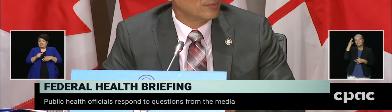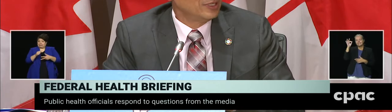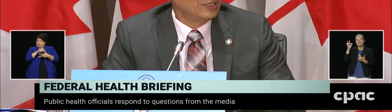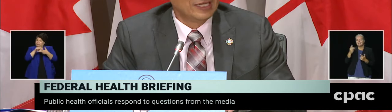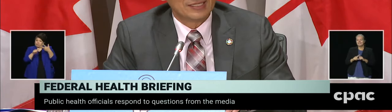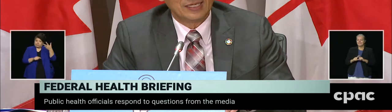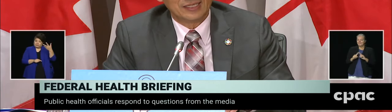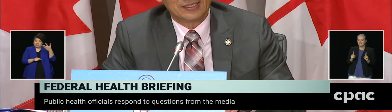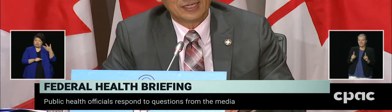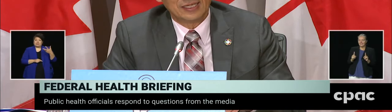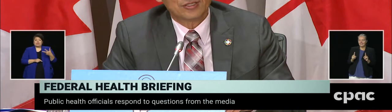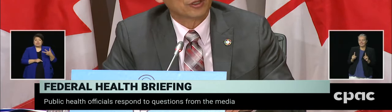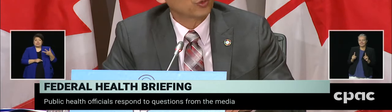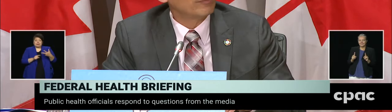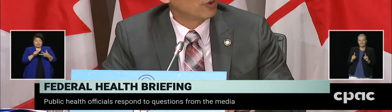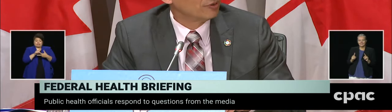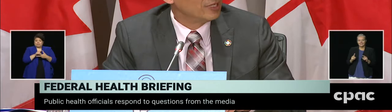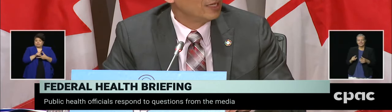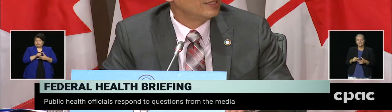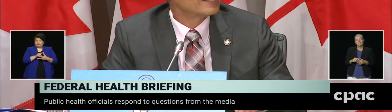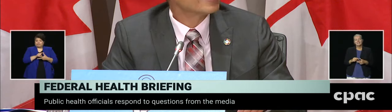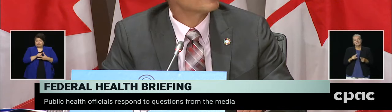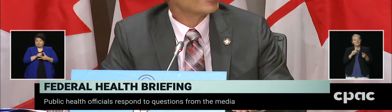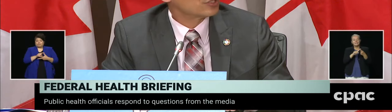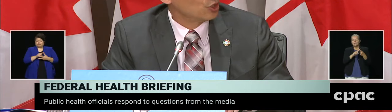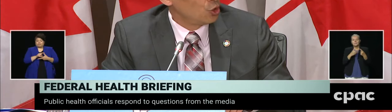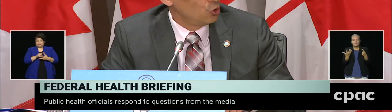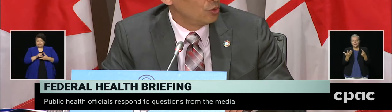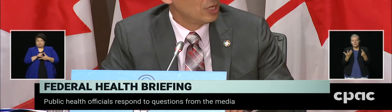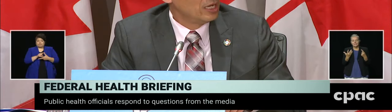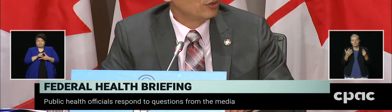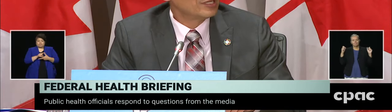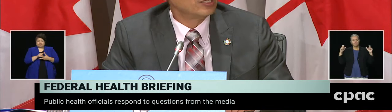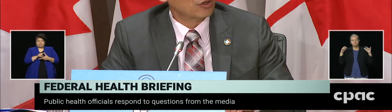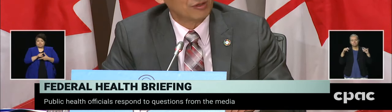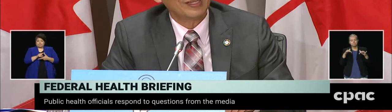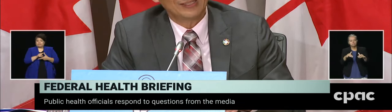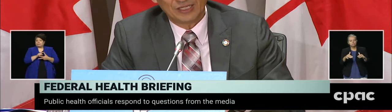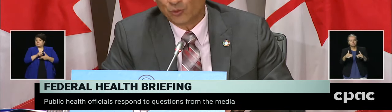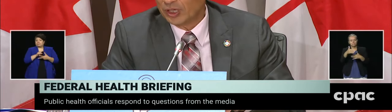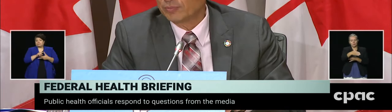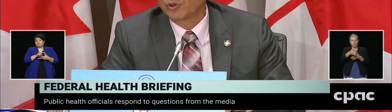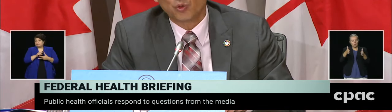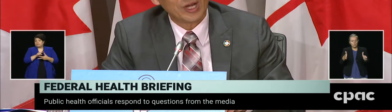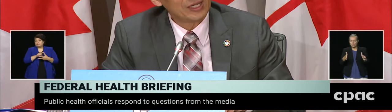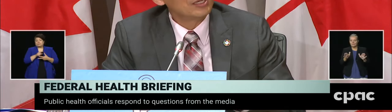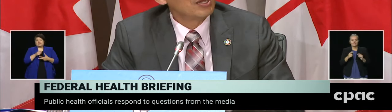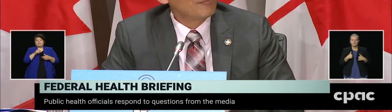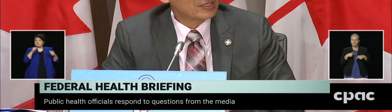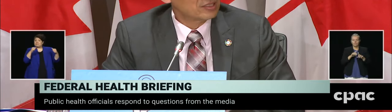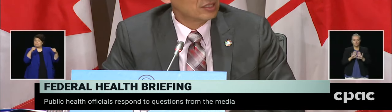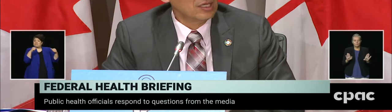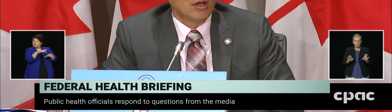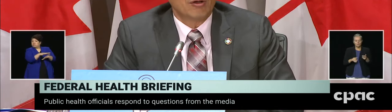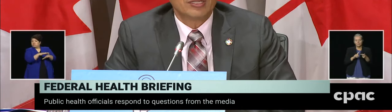WE TALK ABOUT THE THREE CS IN